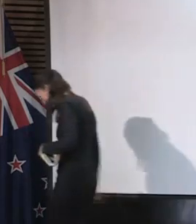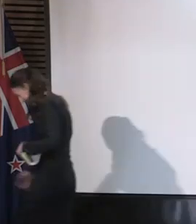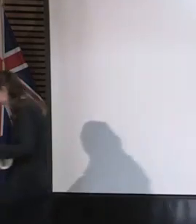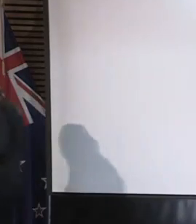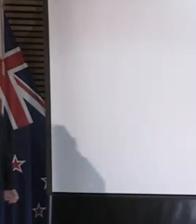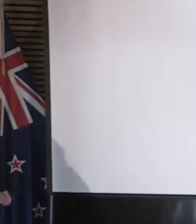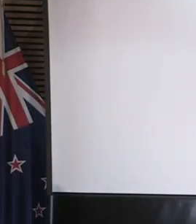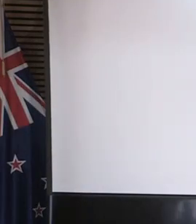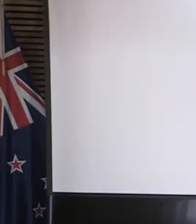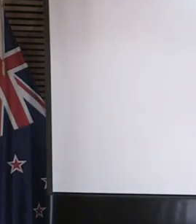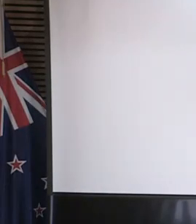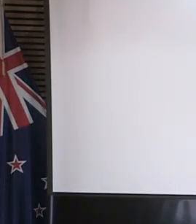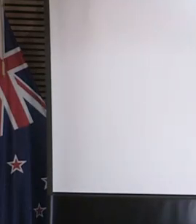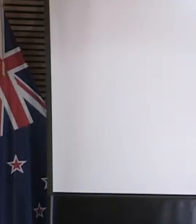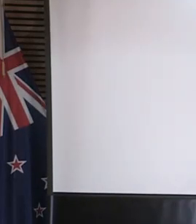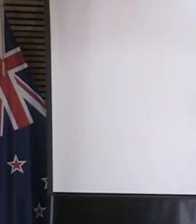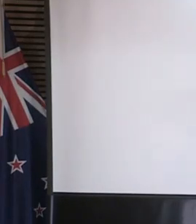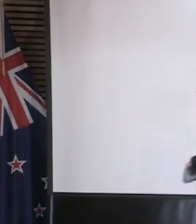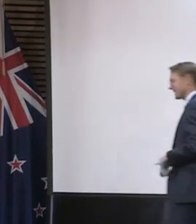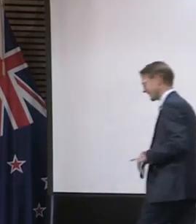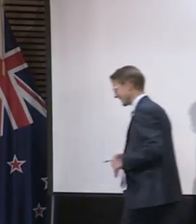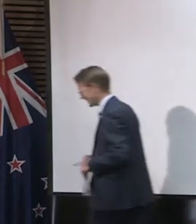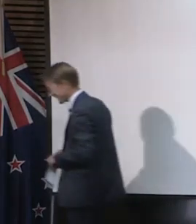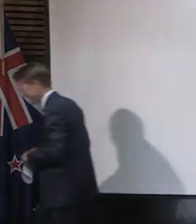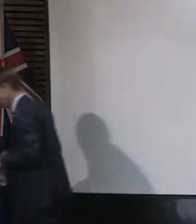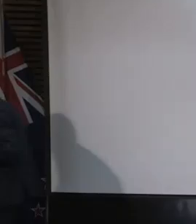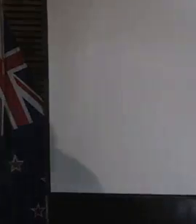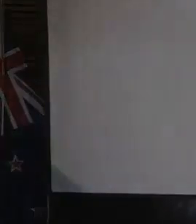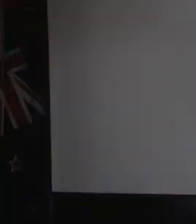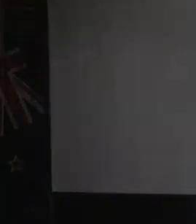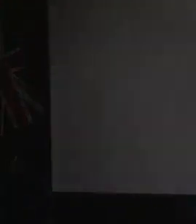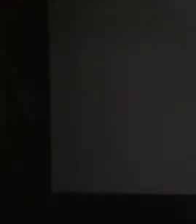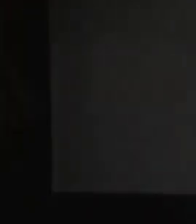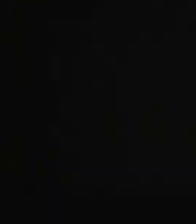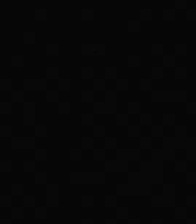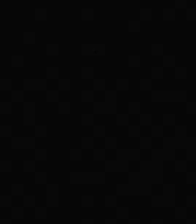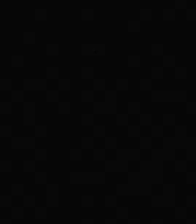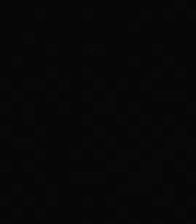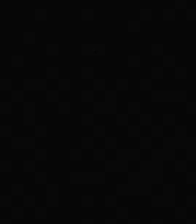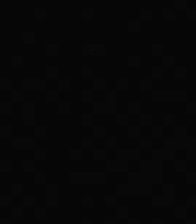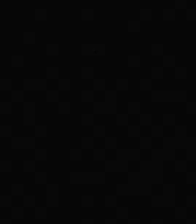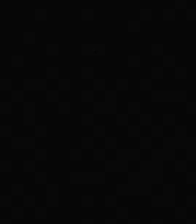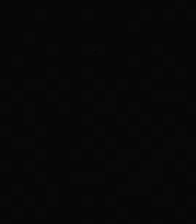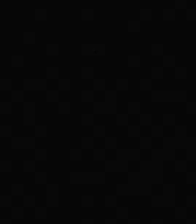not consistent. Thank you,